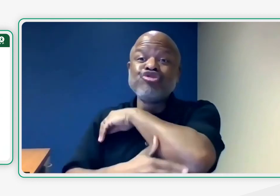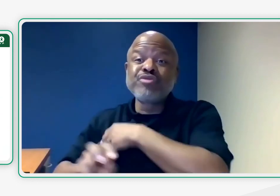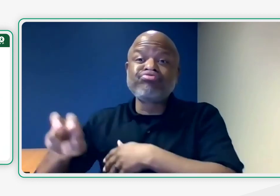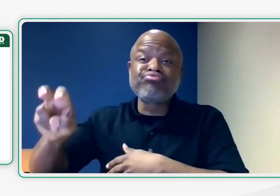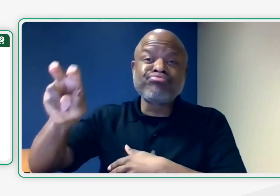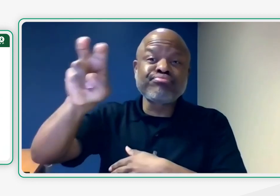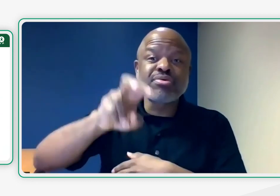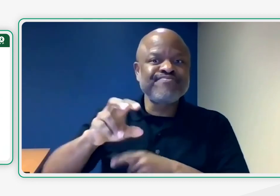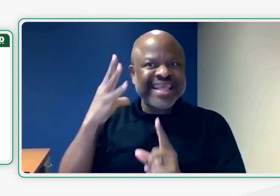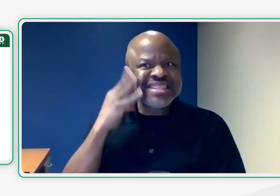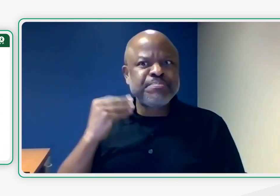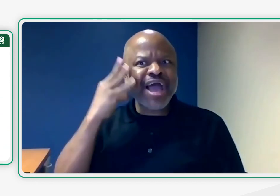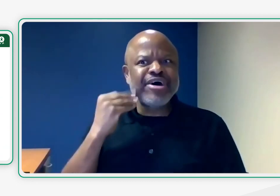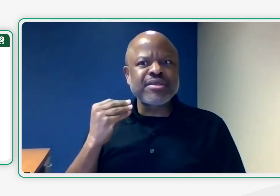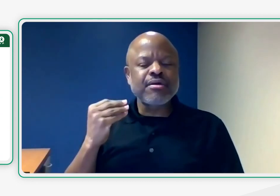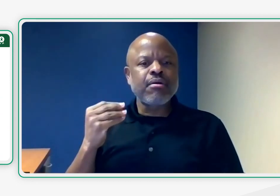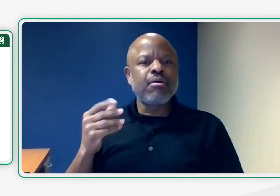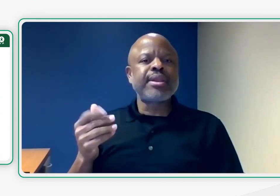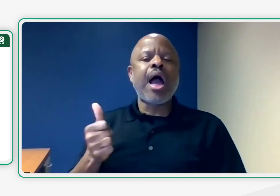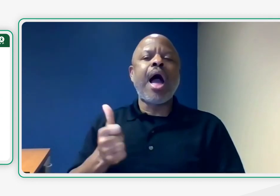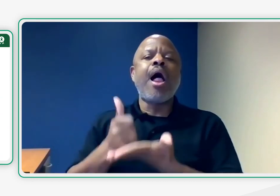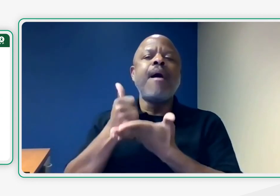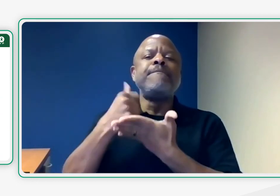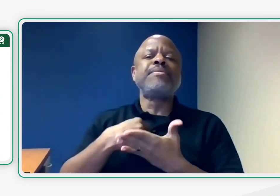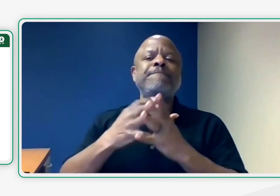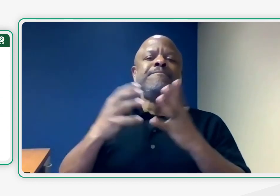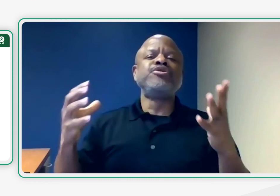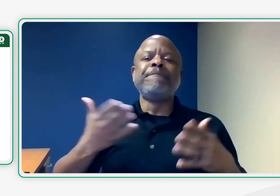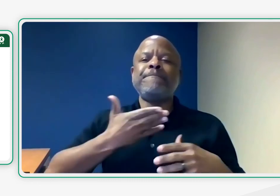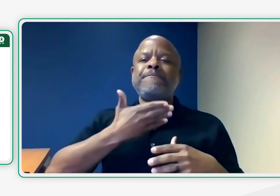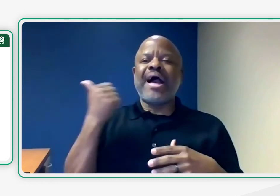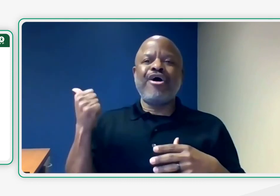My wife and I, we both love to travel, and go to the Caribbean and other countries.